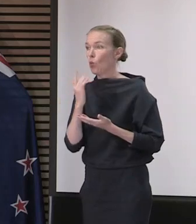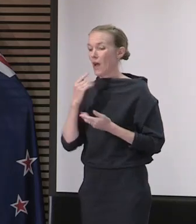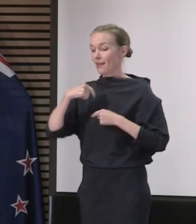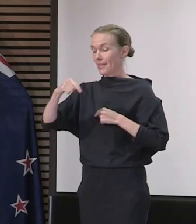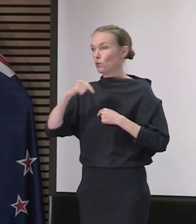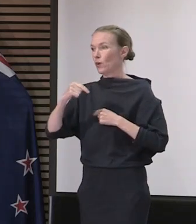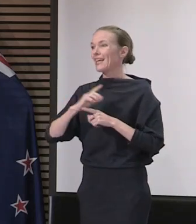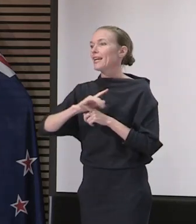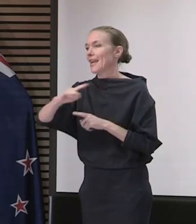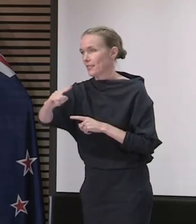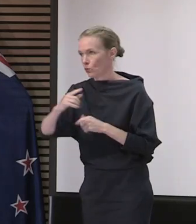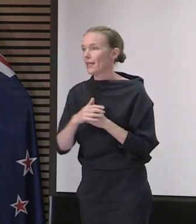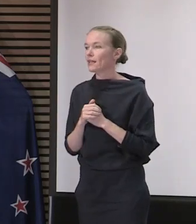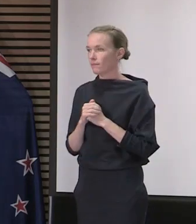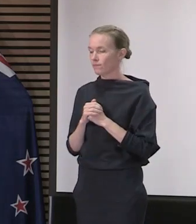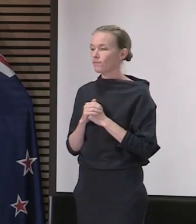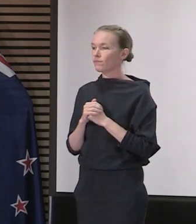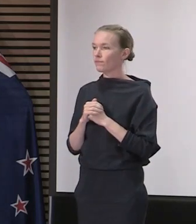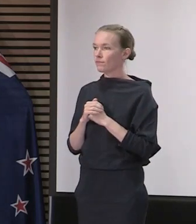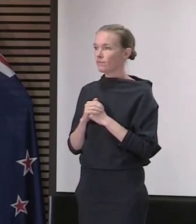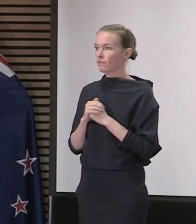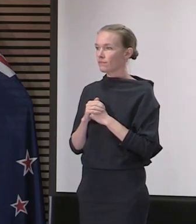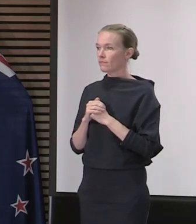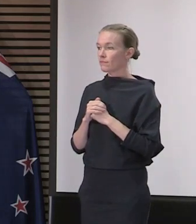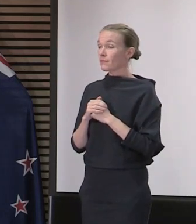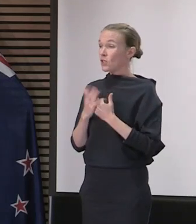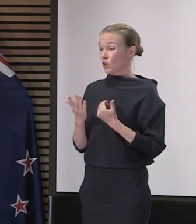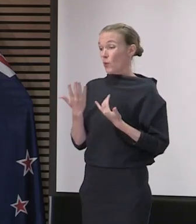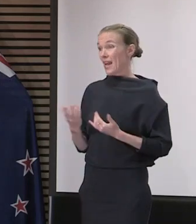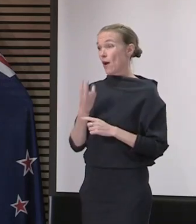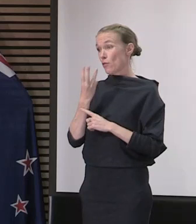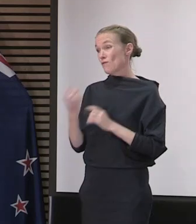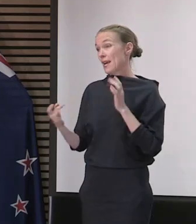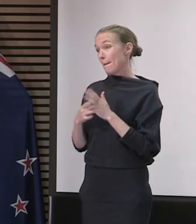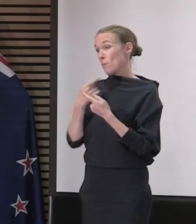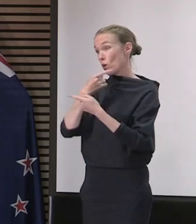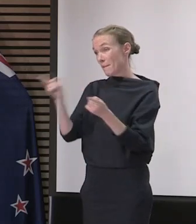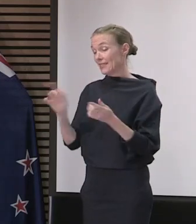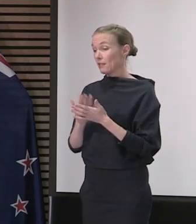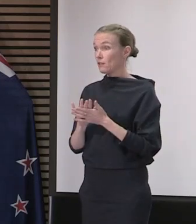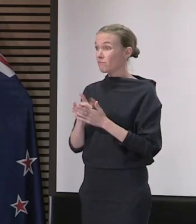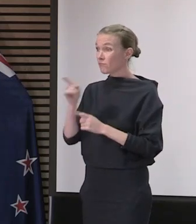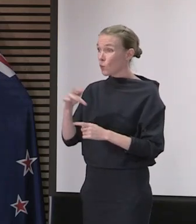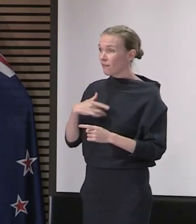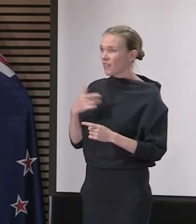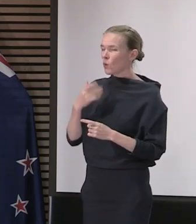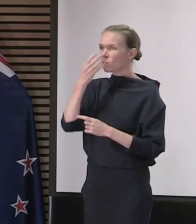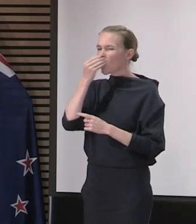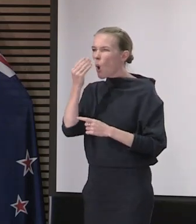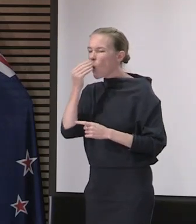which are arriving this week and next week. To conclude